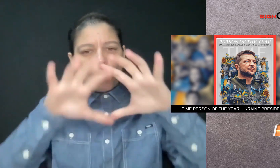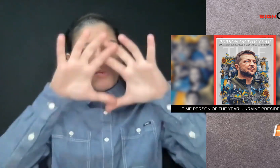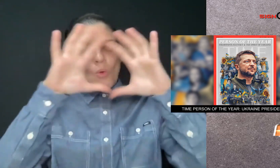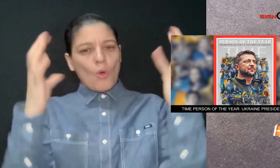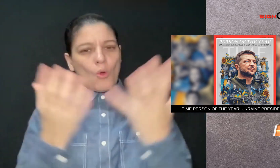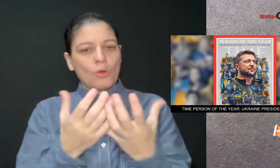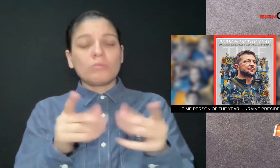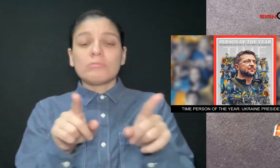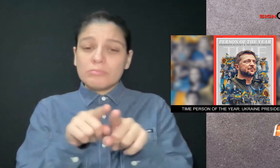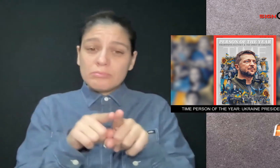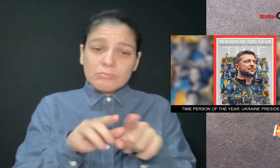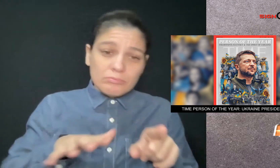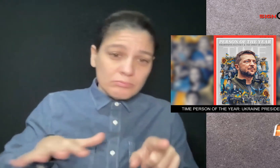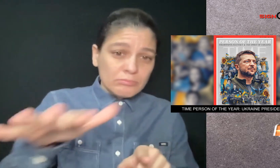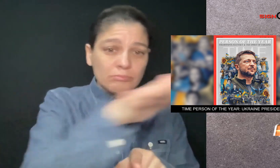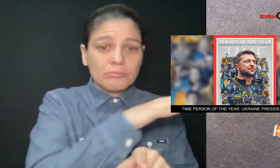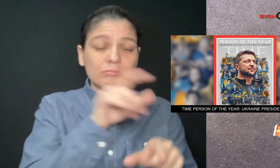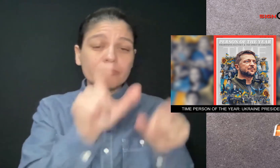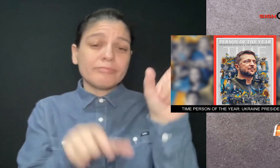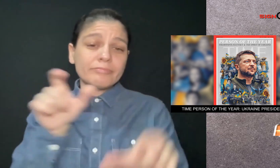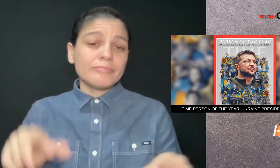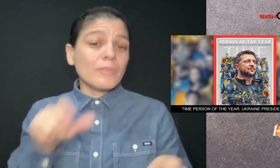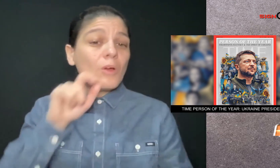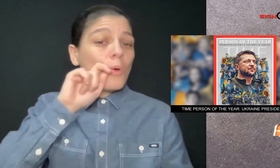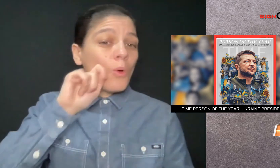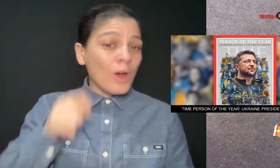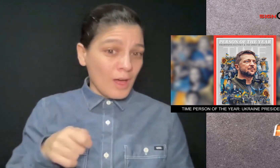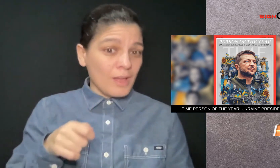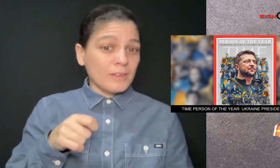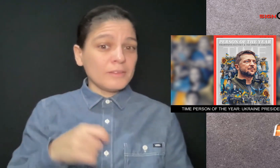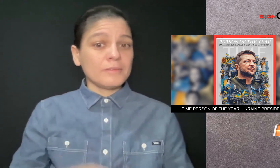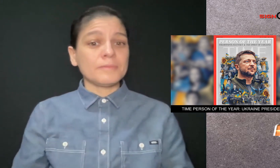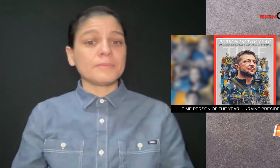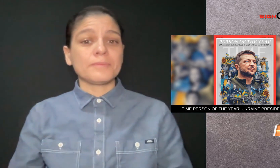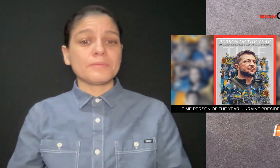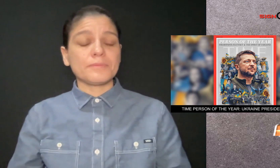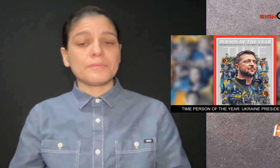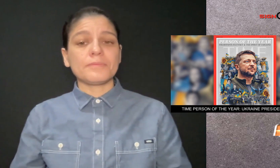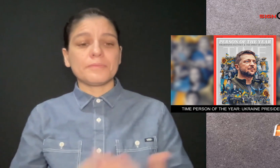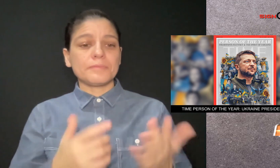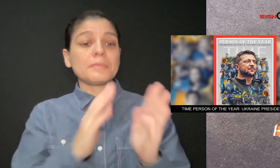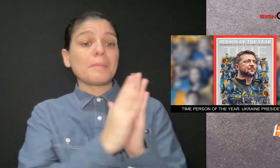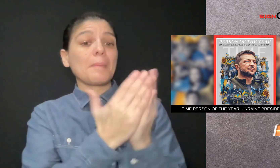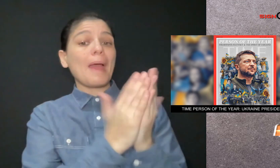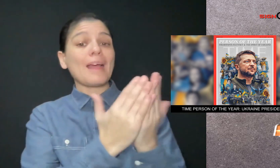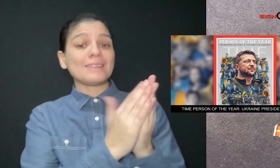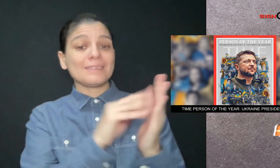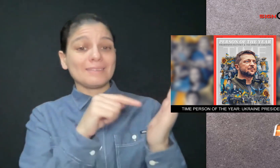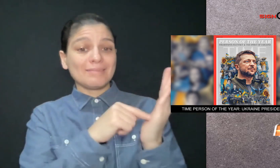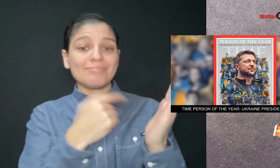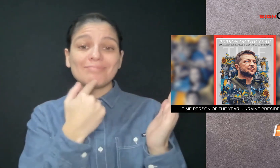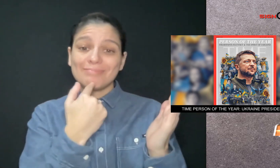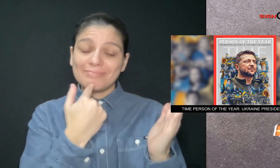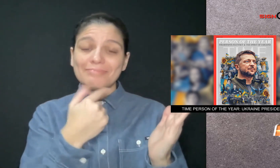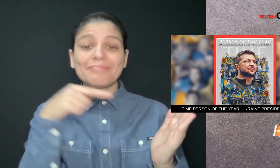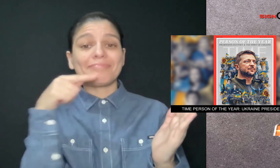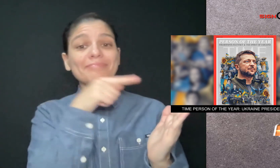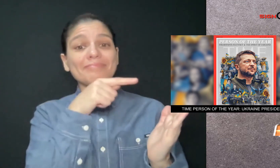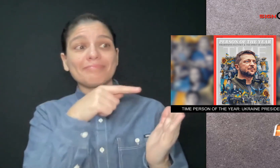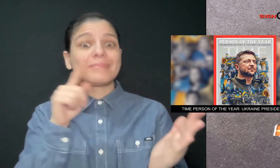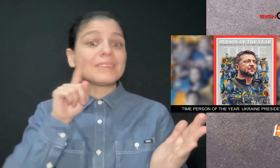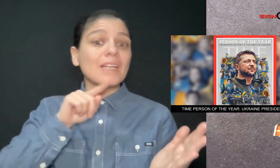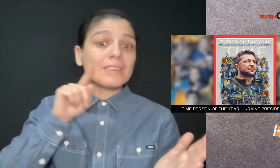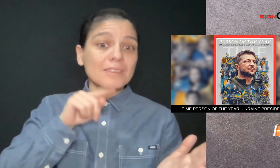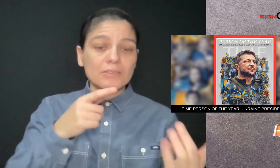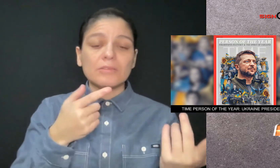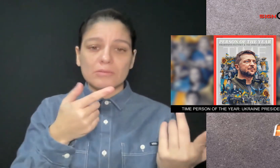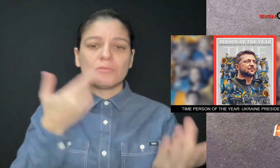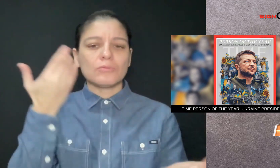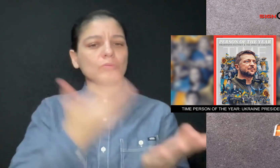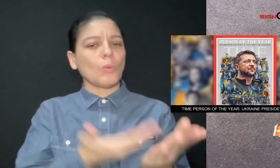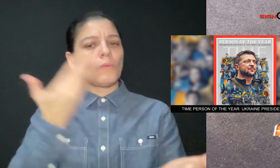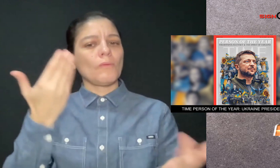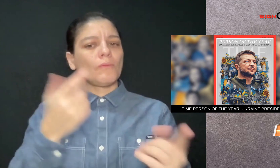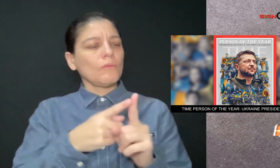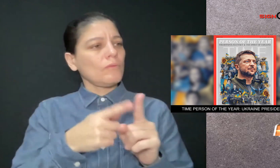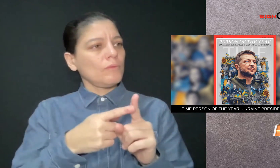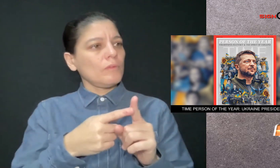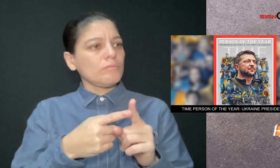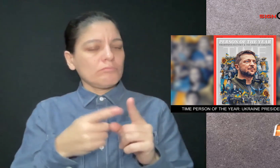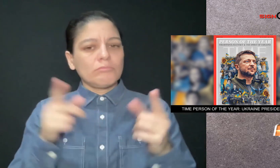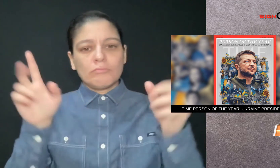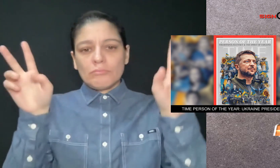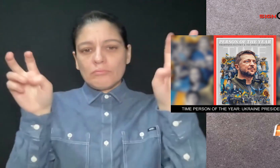for the Ukrainian people Time magazine says Zelensky has proven that